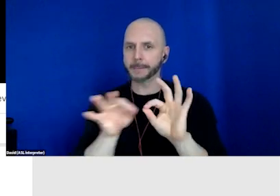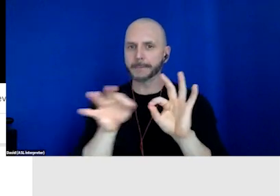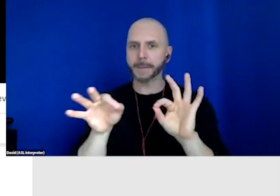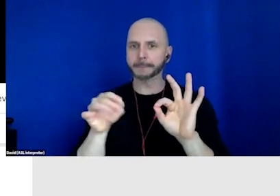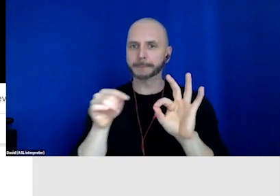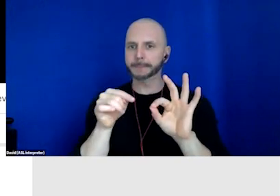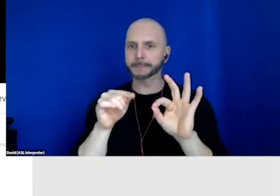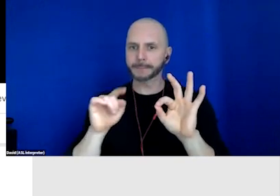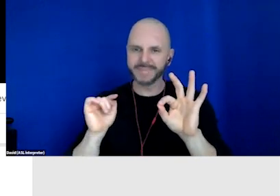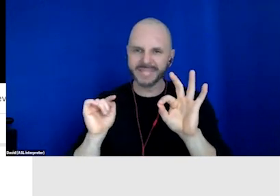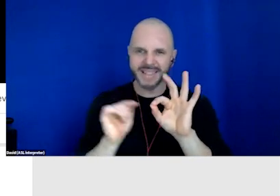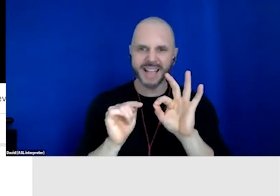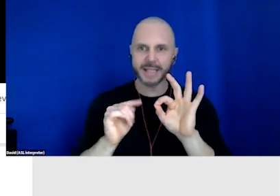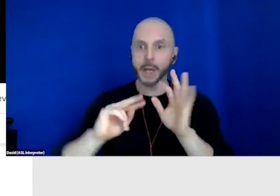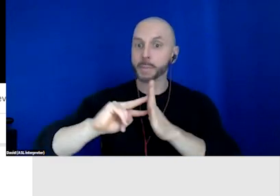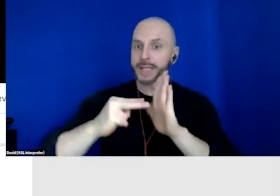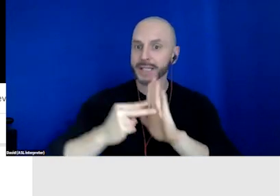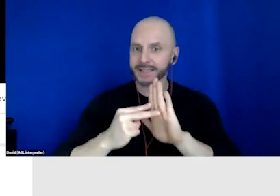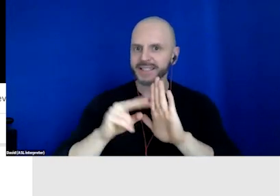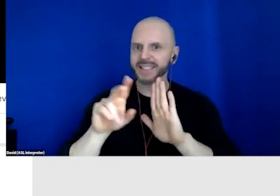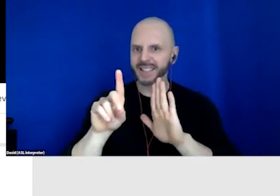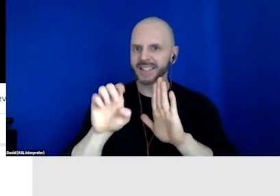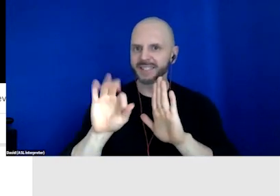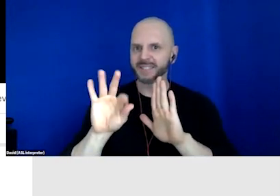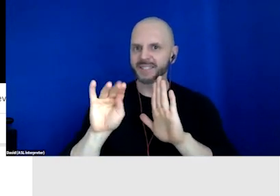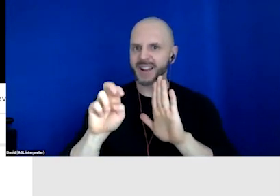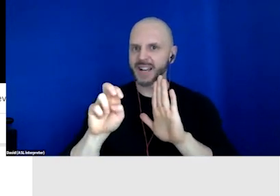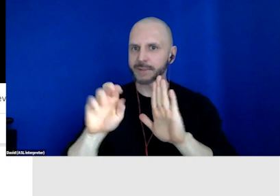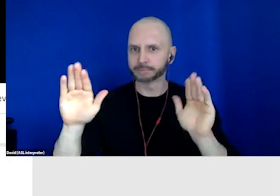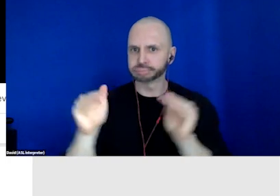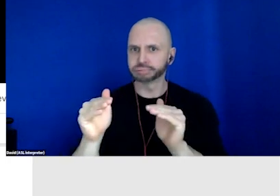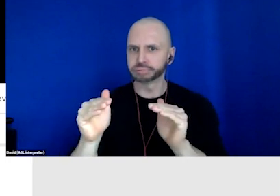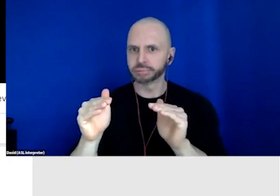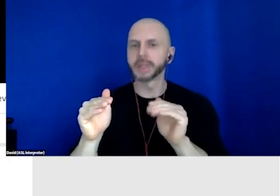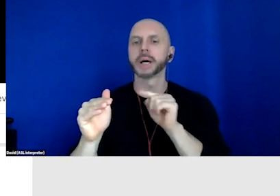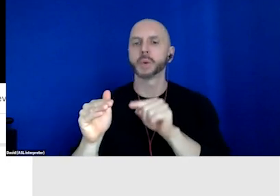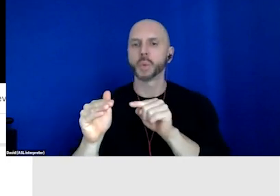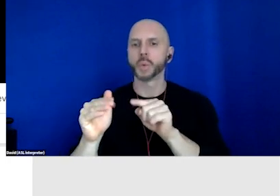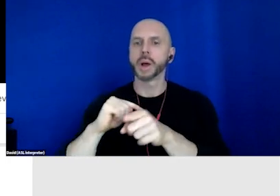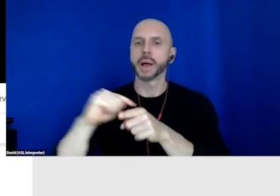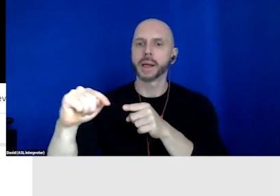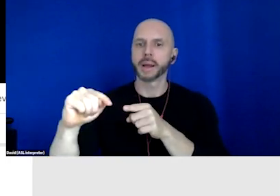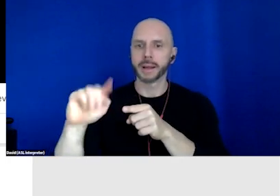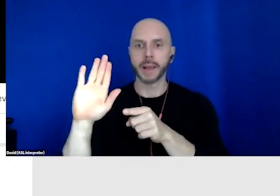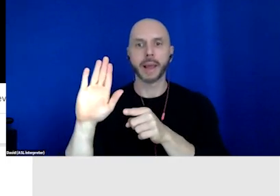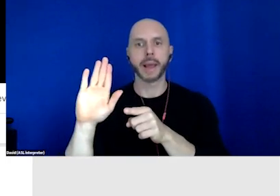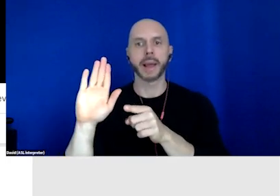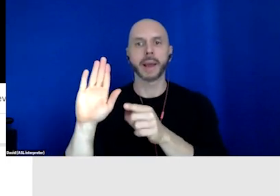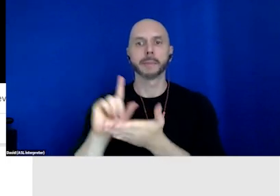it as a strategic approach in the publishing industry. It's giving me more information about